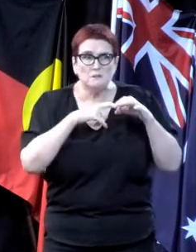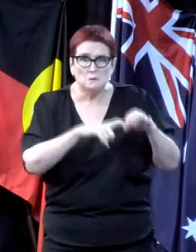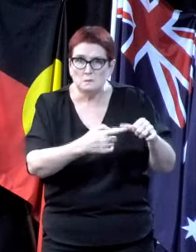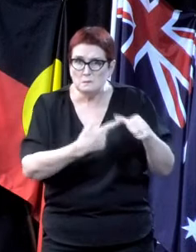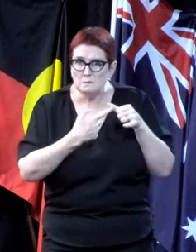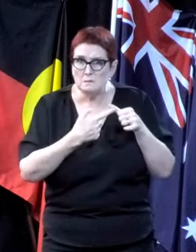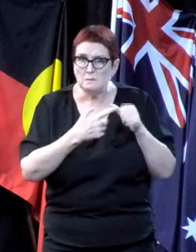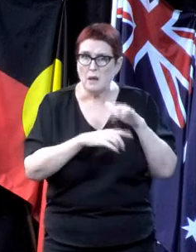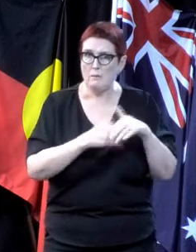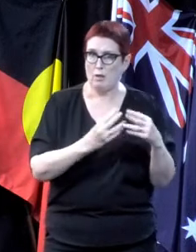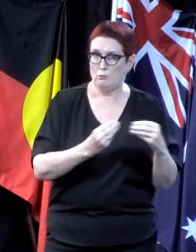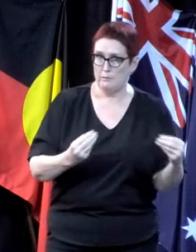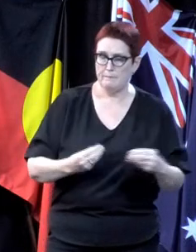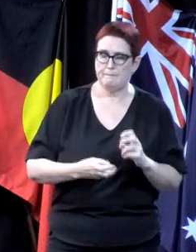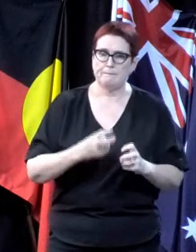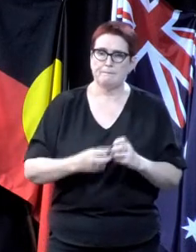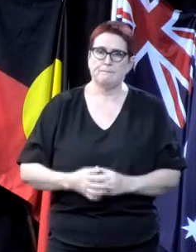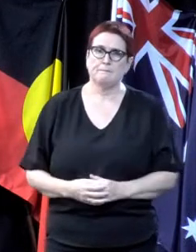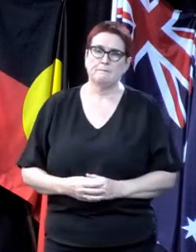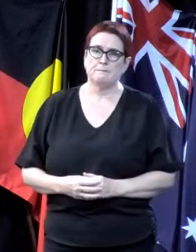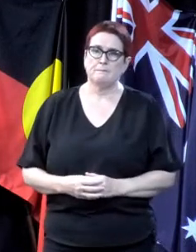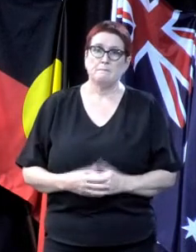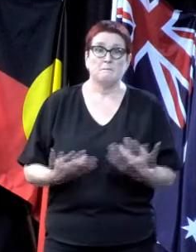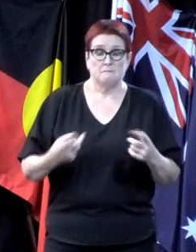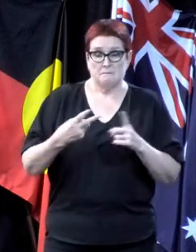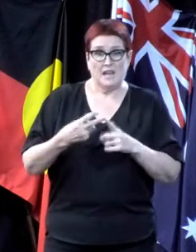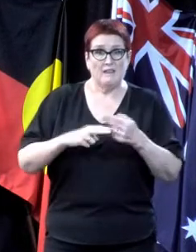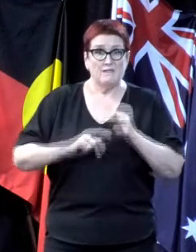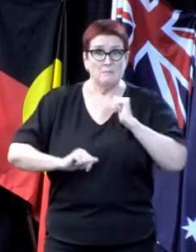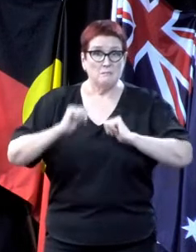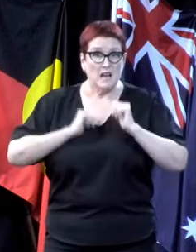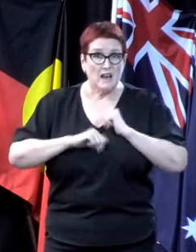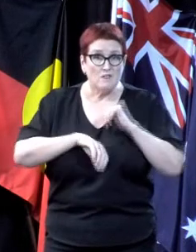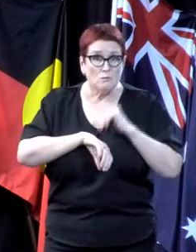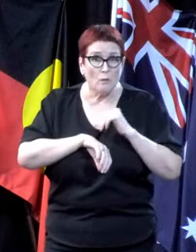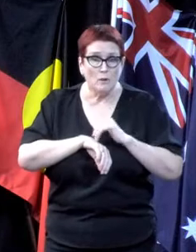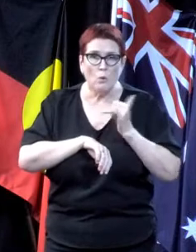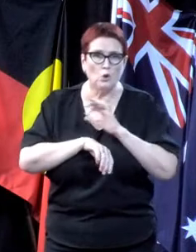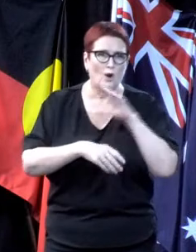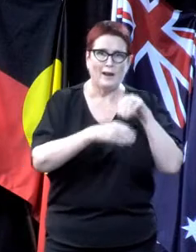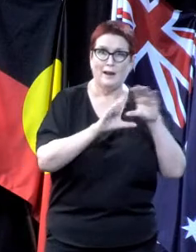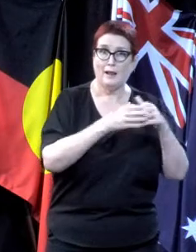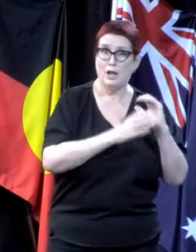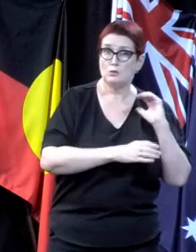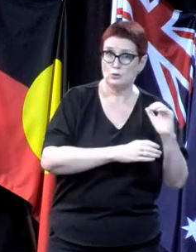If it’s a behavior or an external to classroom, then the parent will contact the year level coordinator.